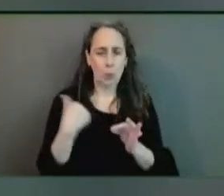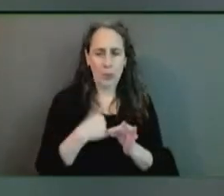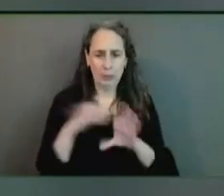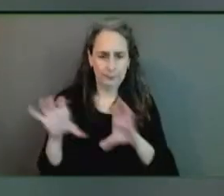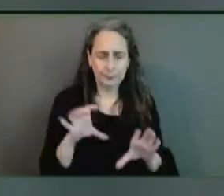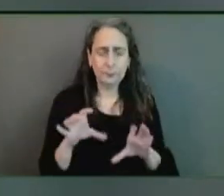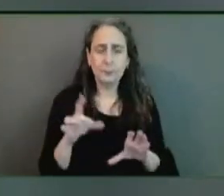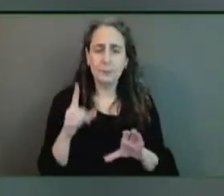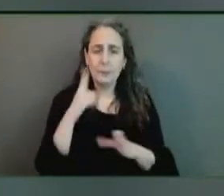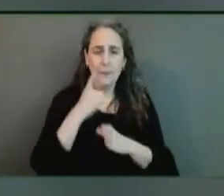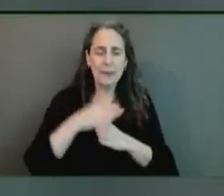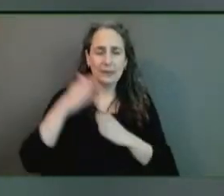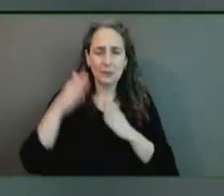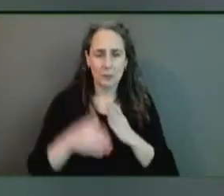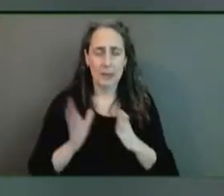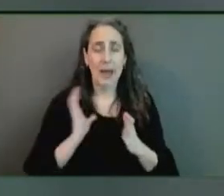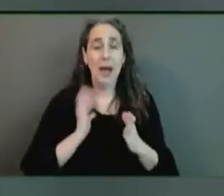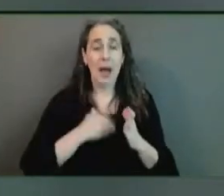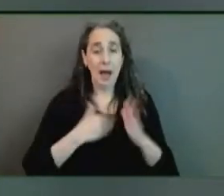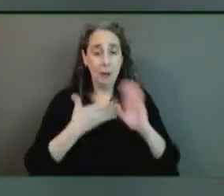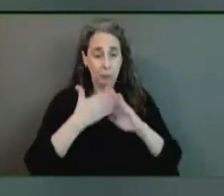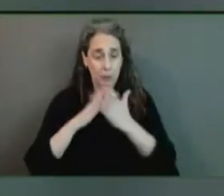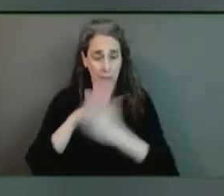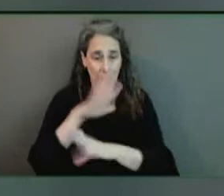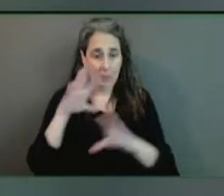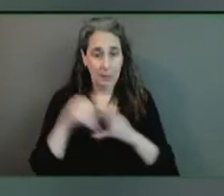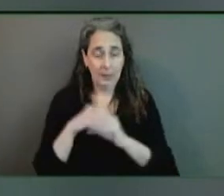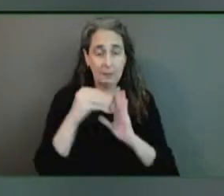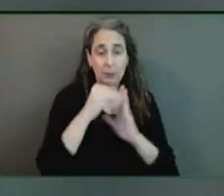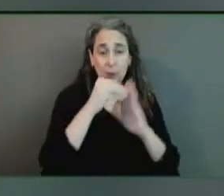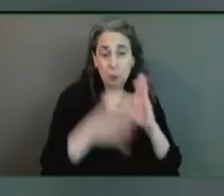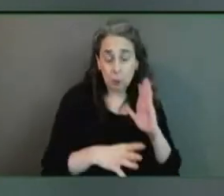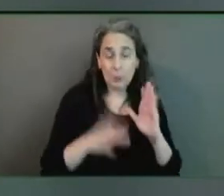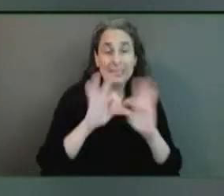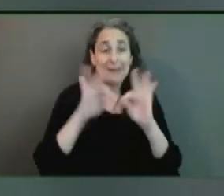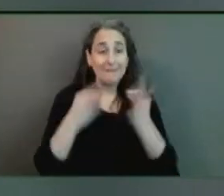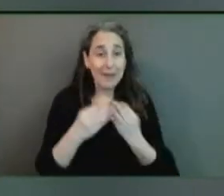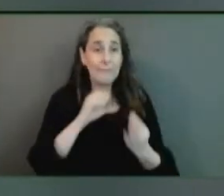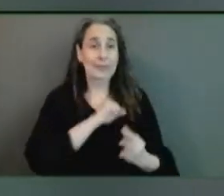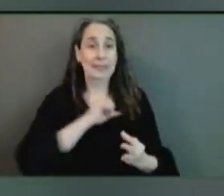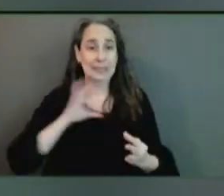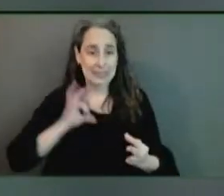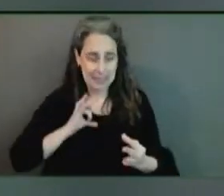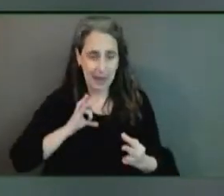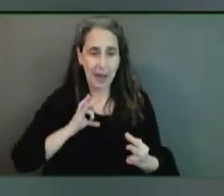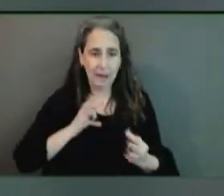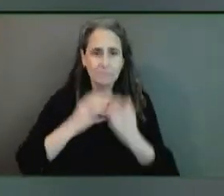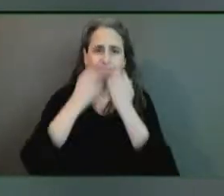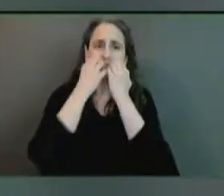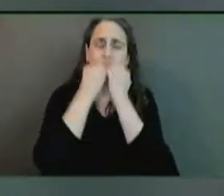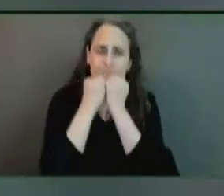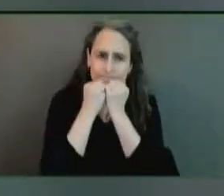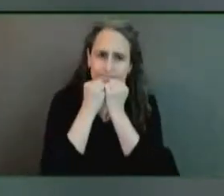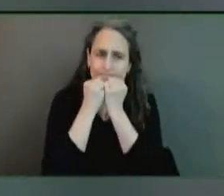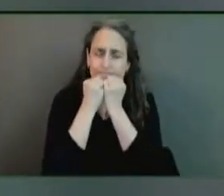decisions that we make And as a result, it is a call over which our community, including our